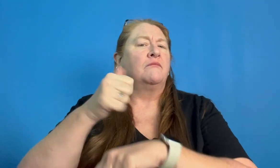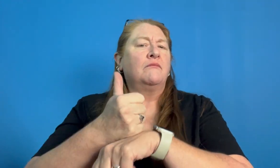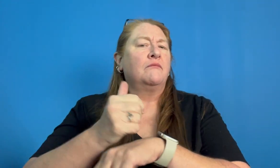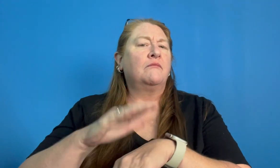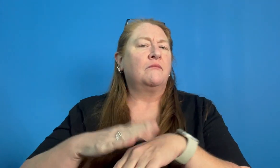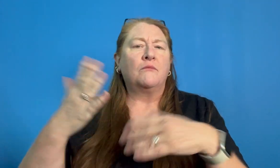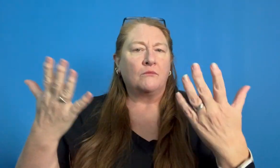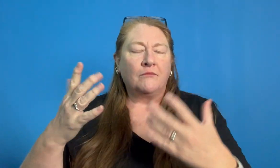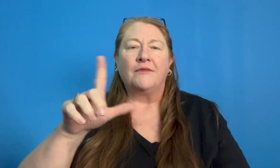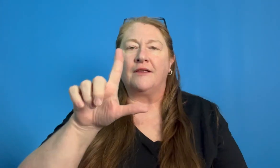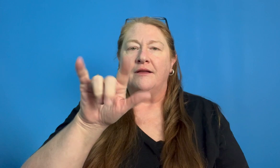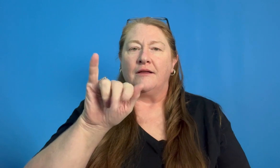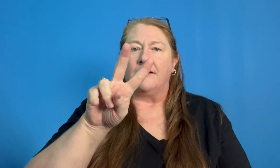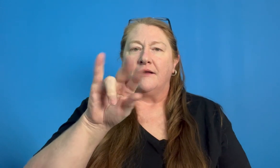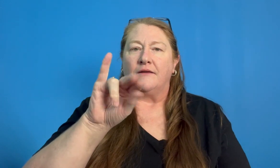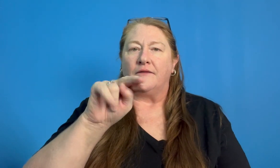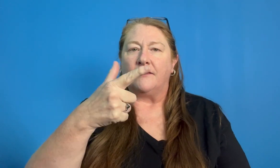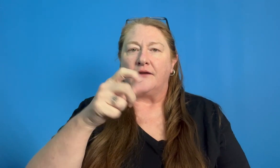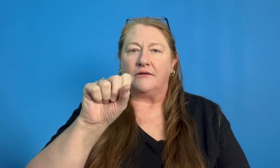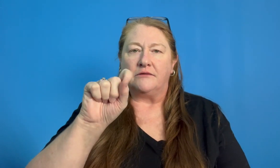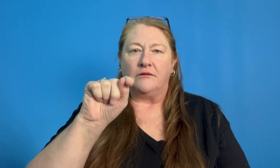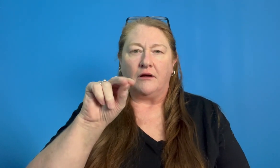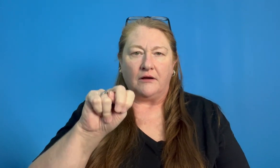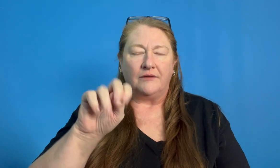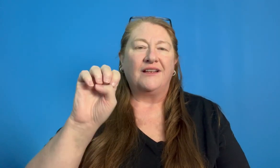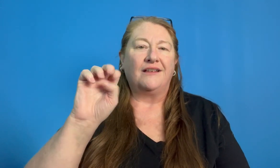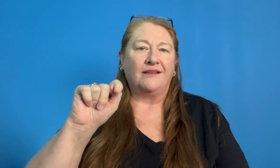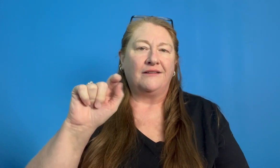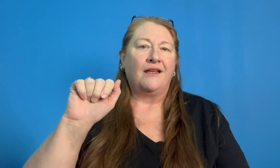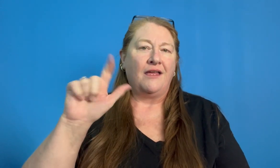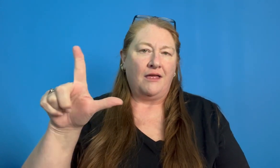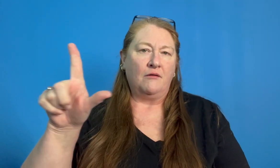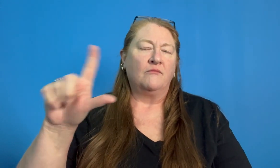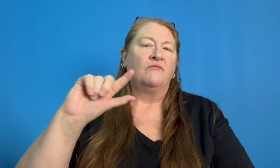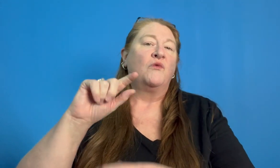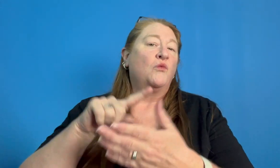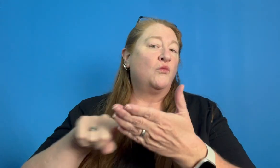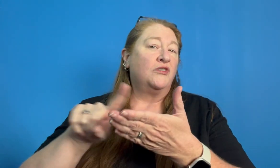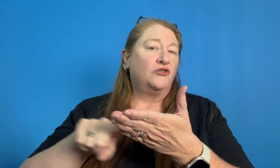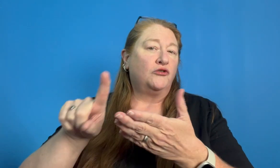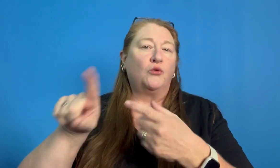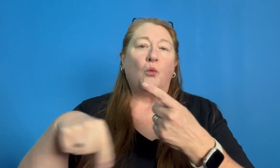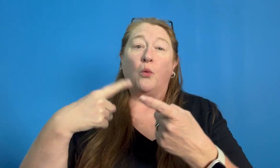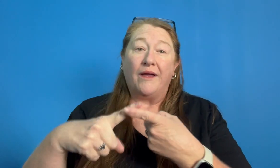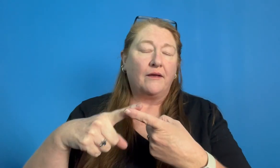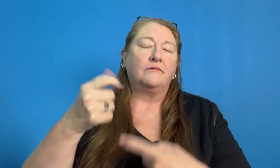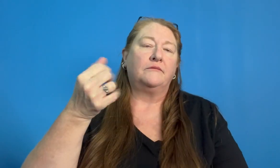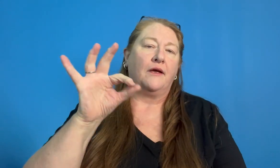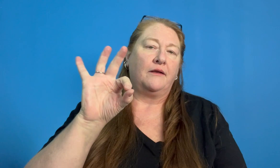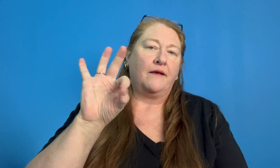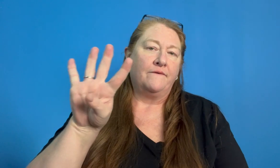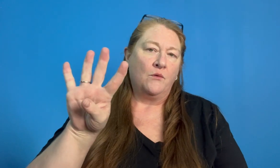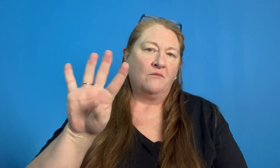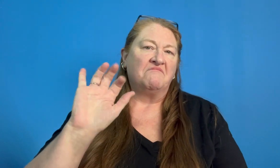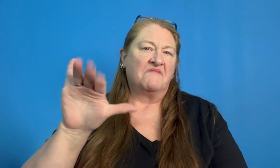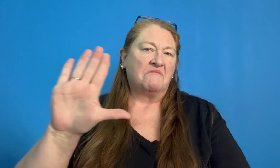established by Livingston et al, 1994, based on research.